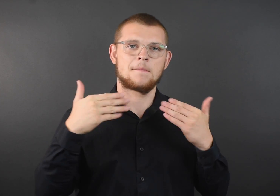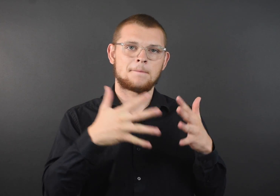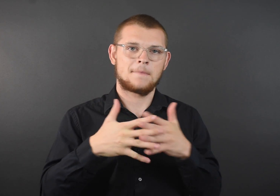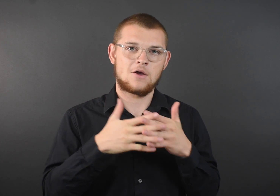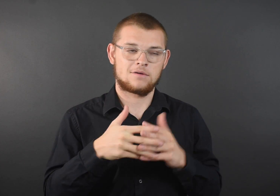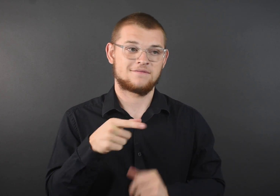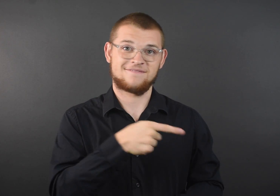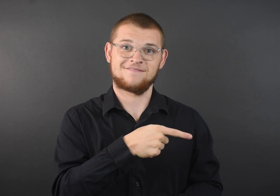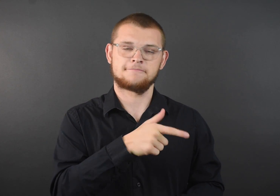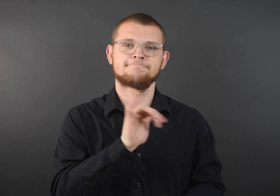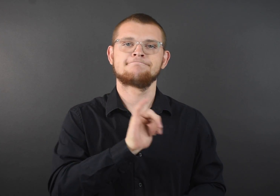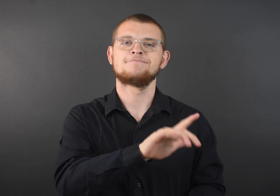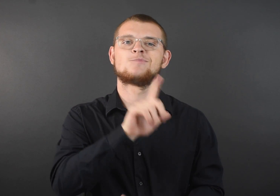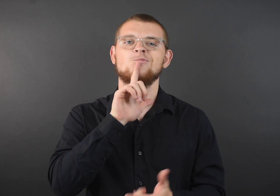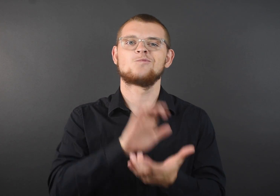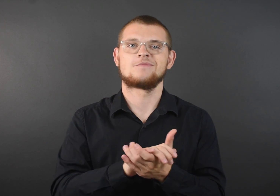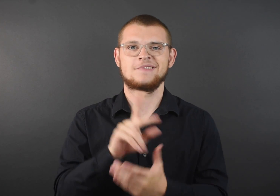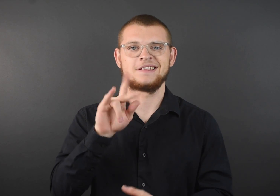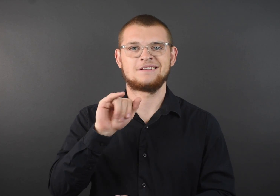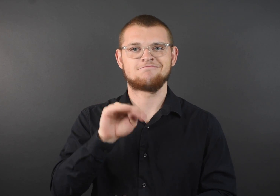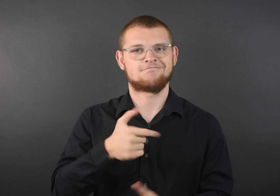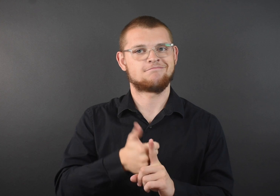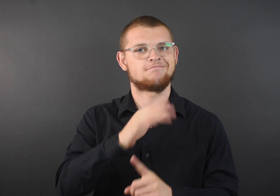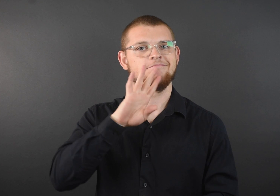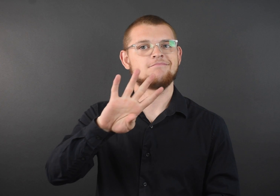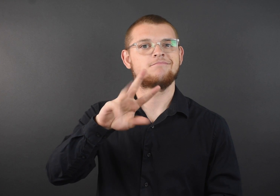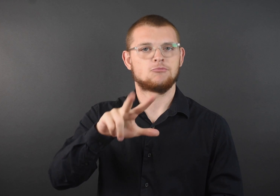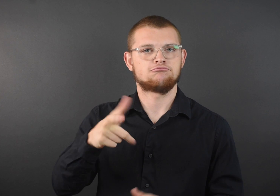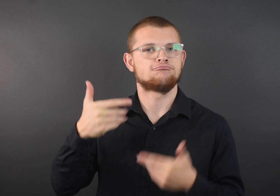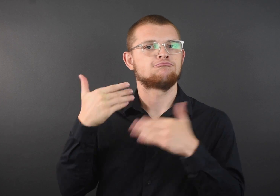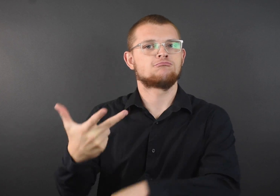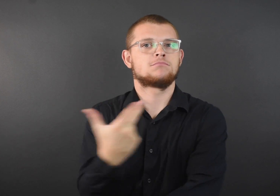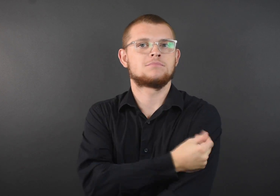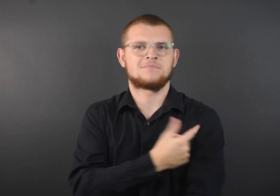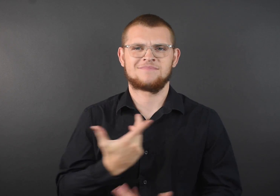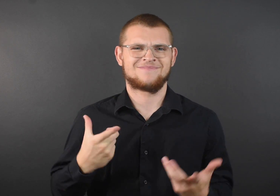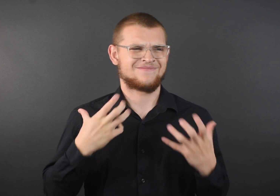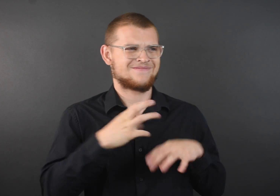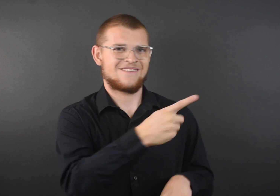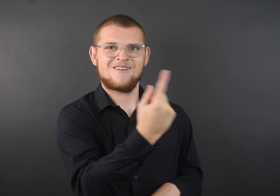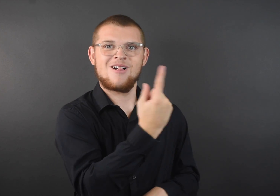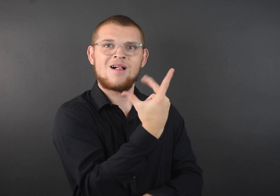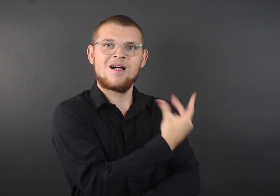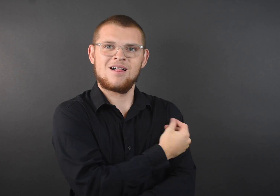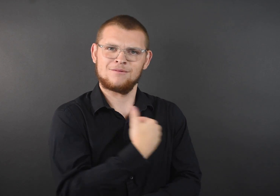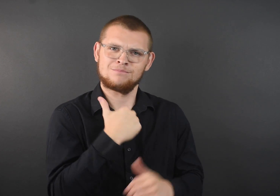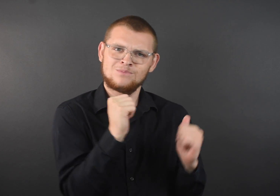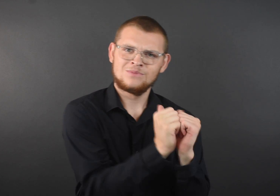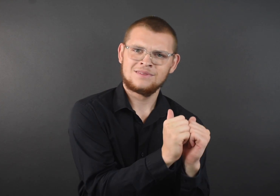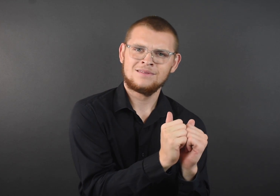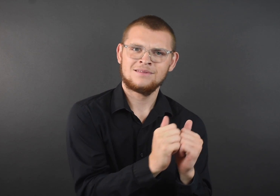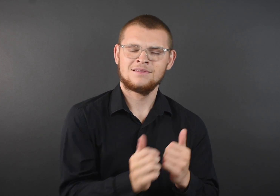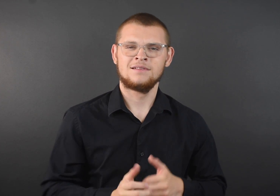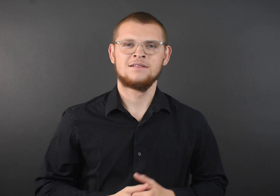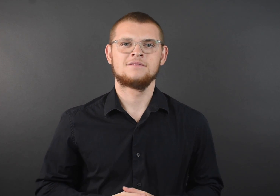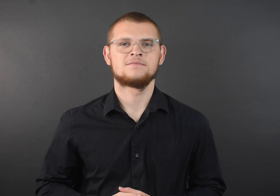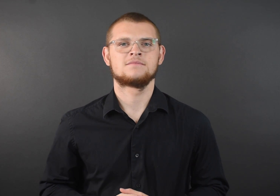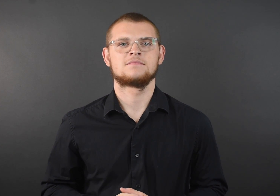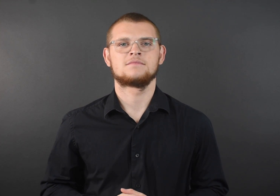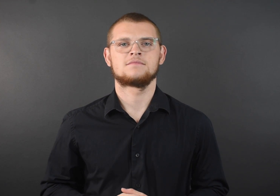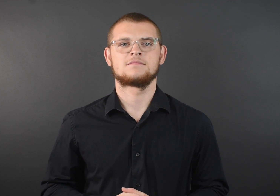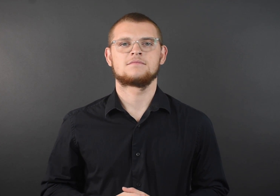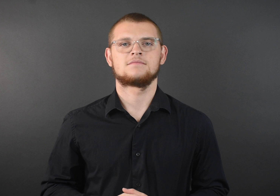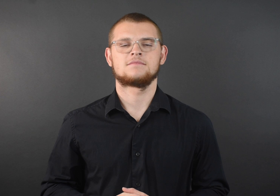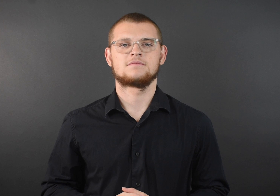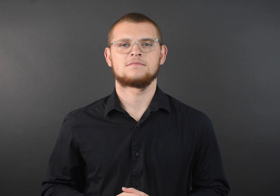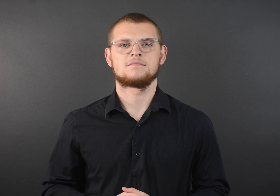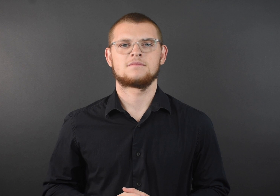His wife, Kim, 43, also got a shot, saying "I didn't want him to do it alone."